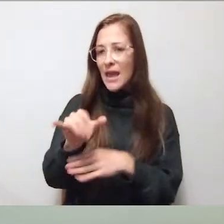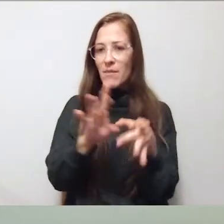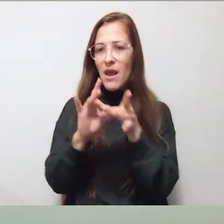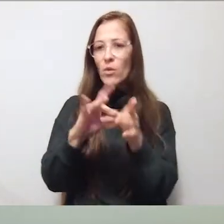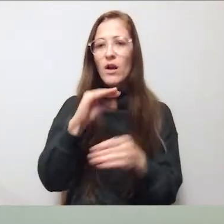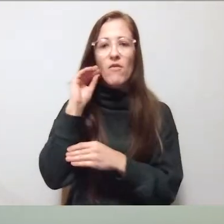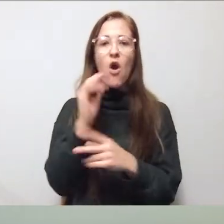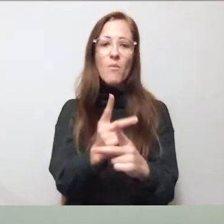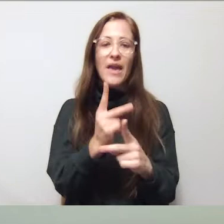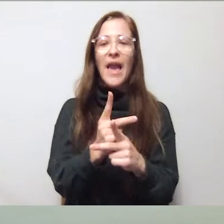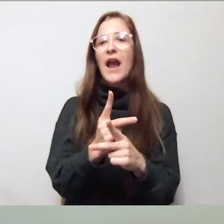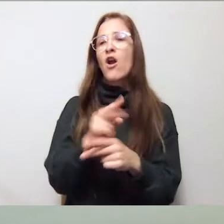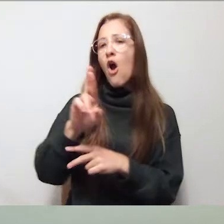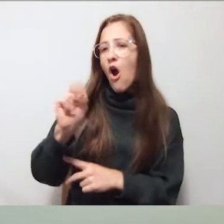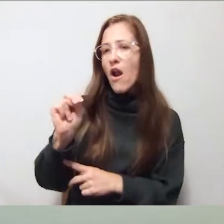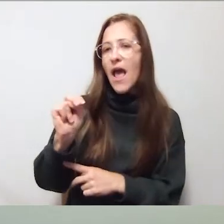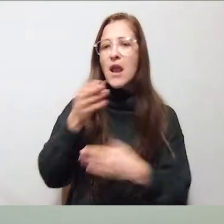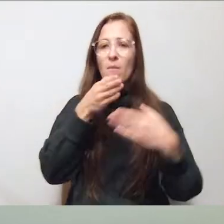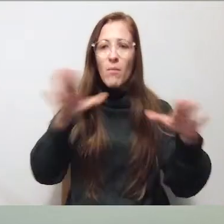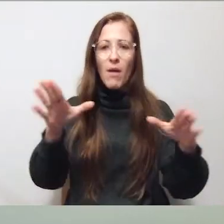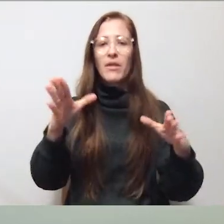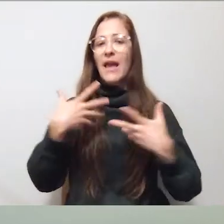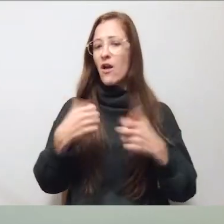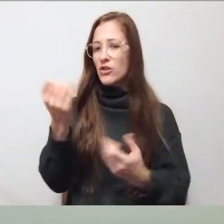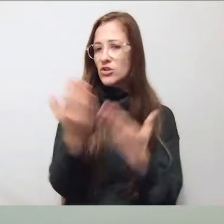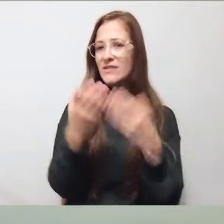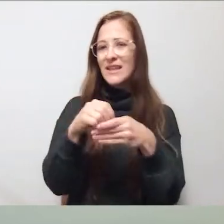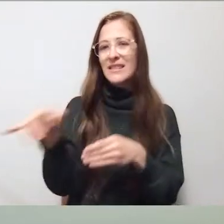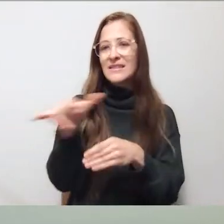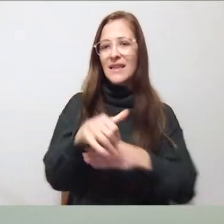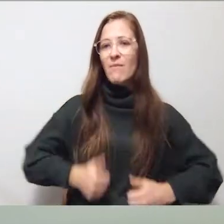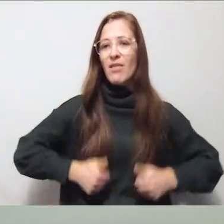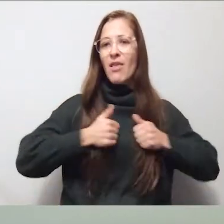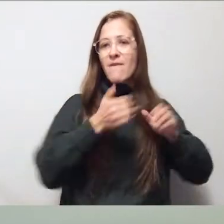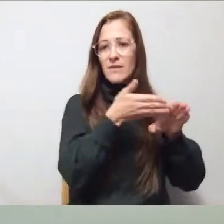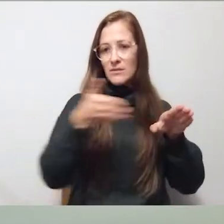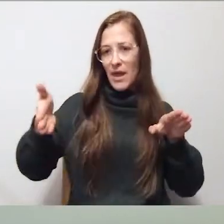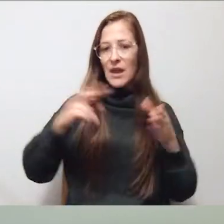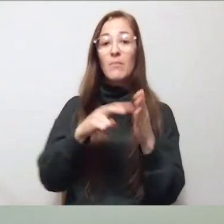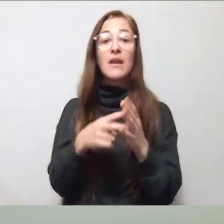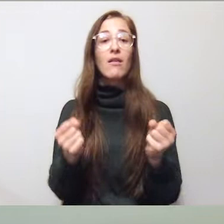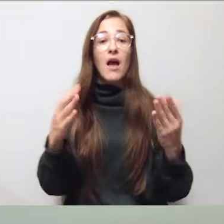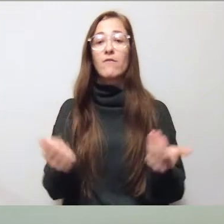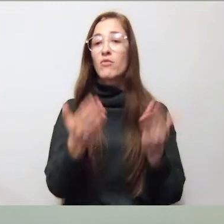registered nurses, public health services across that same lifespan. So a lot of the providers that are assisting older people